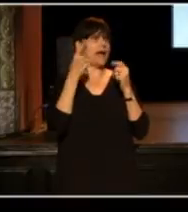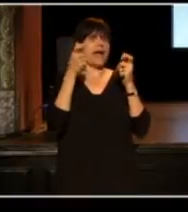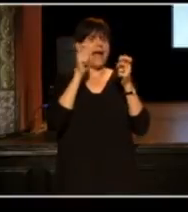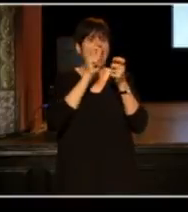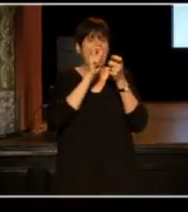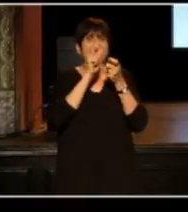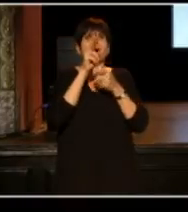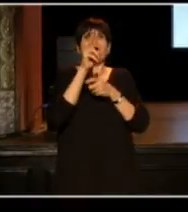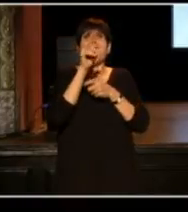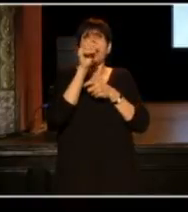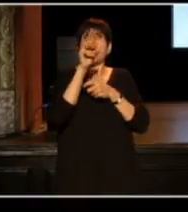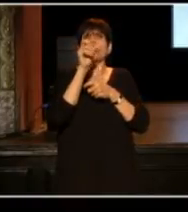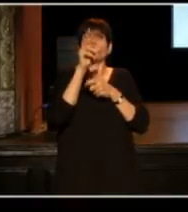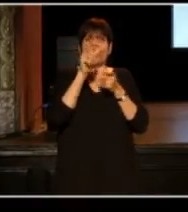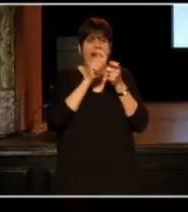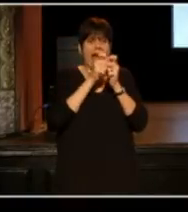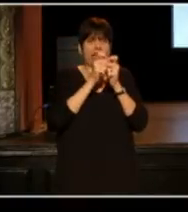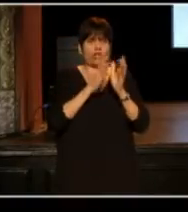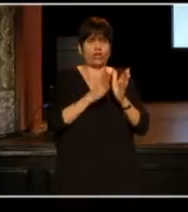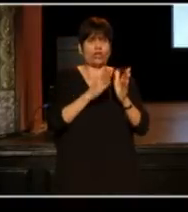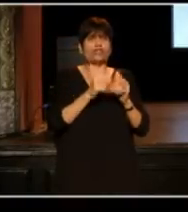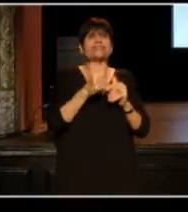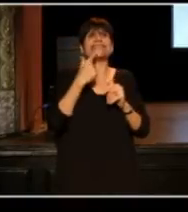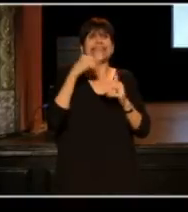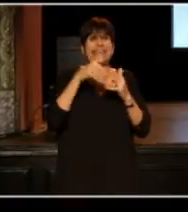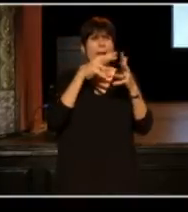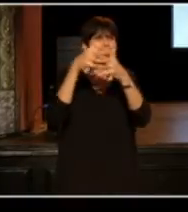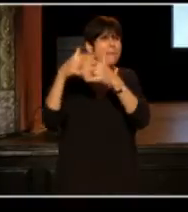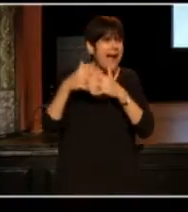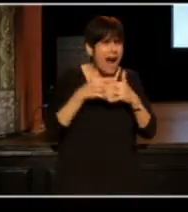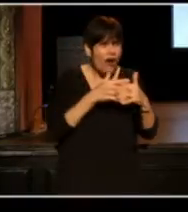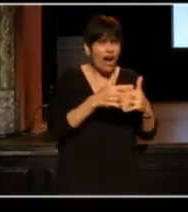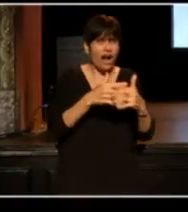And the year was not 1800 anything. It was very recently.